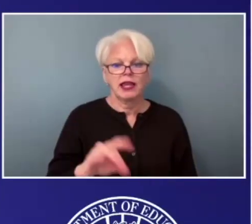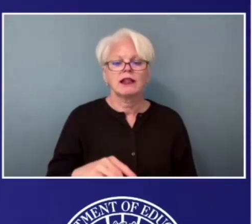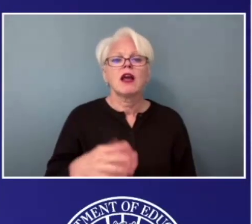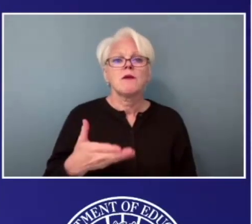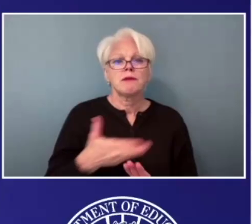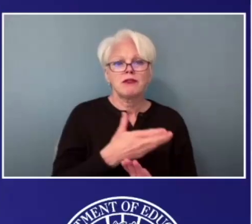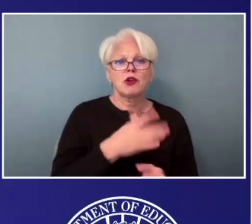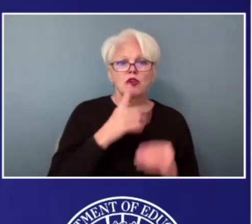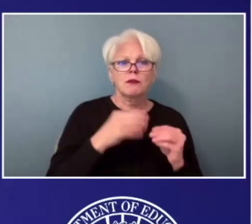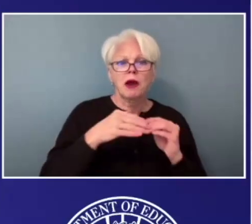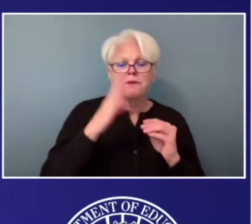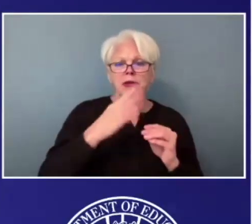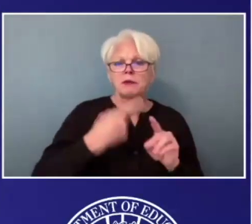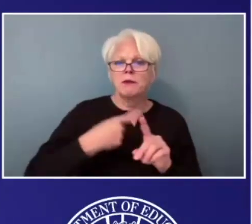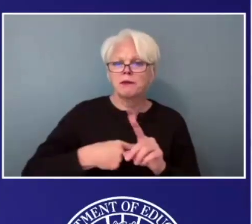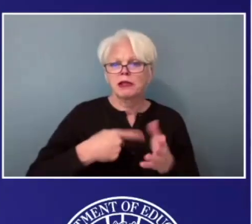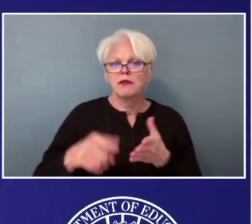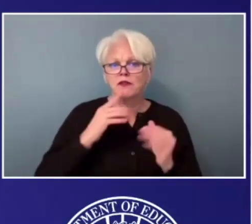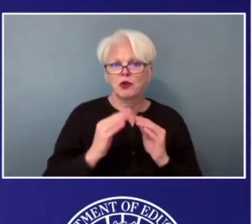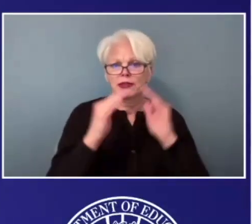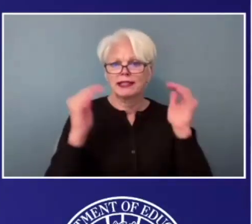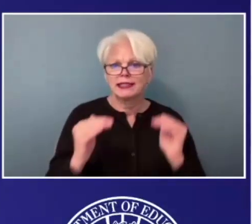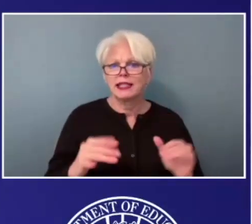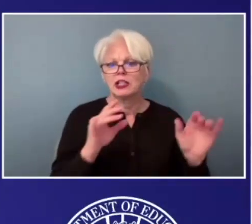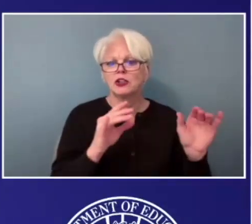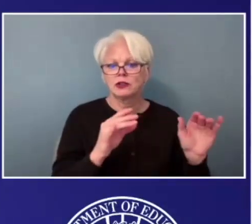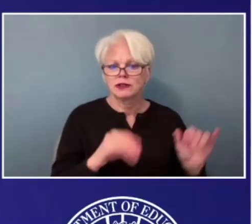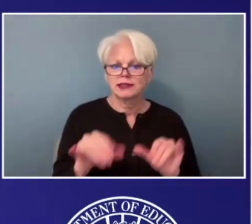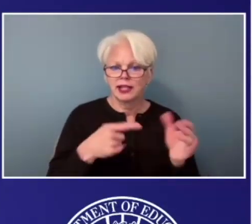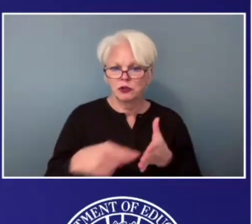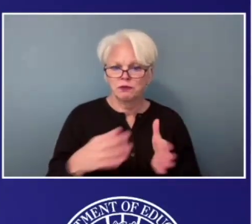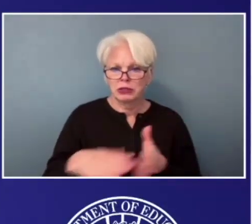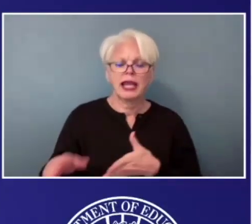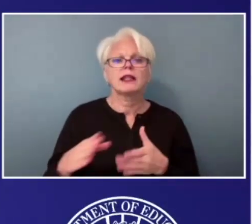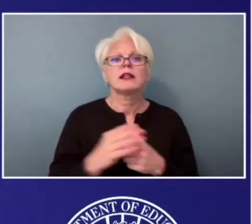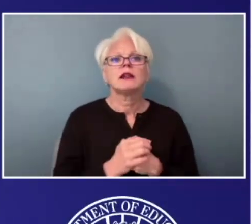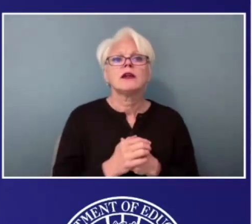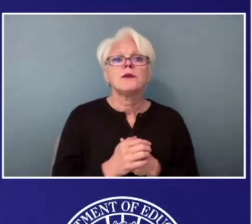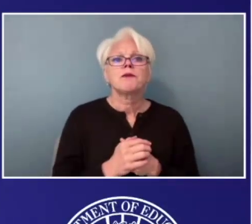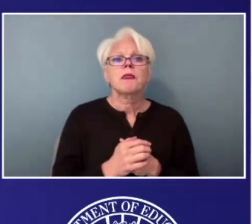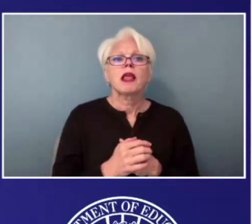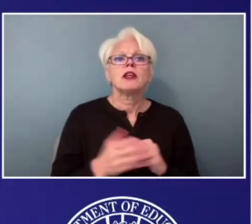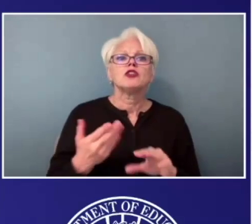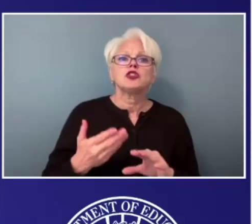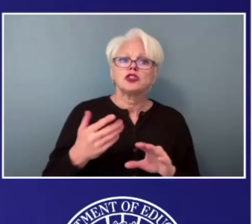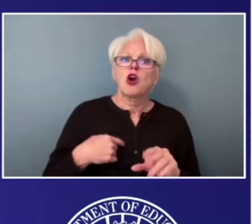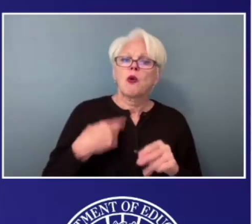relates to the Tiered Standard Plan. And during that conversation, I had raised how historically the way that